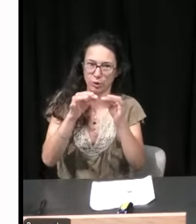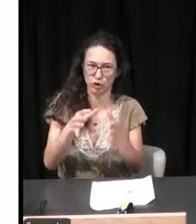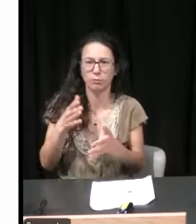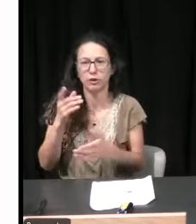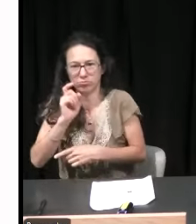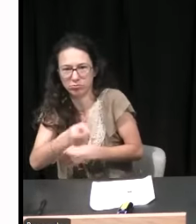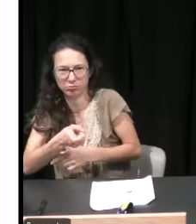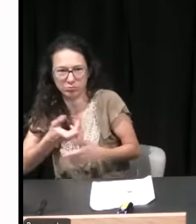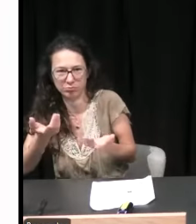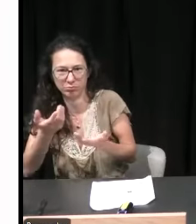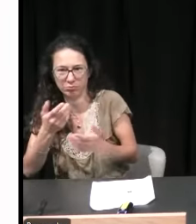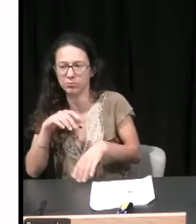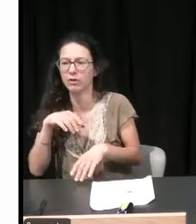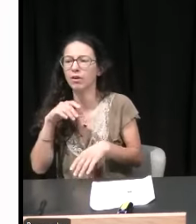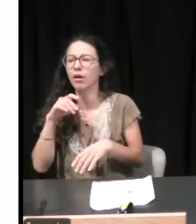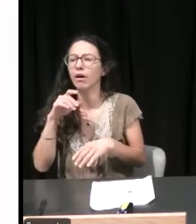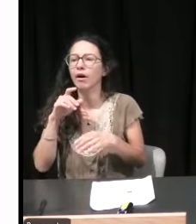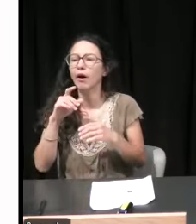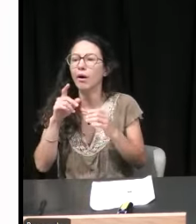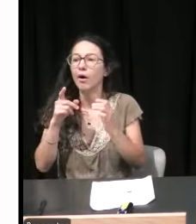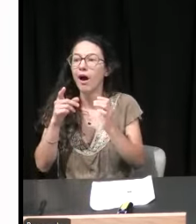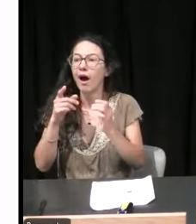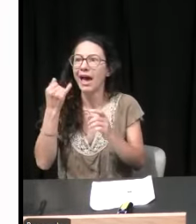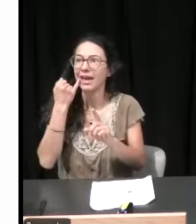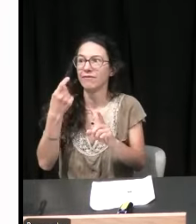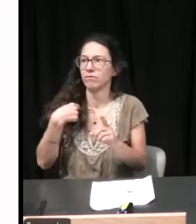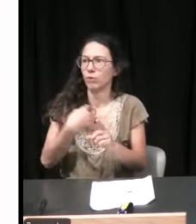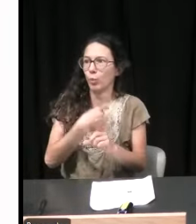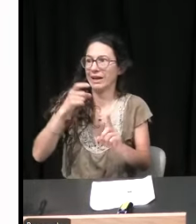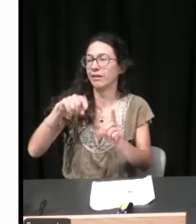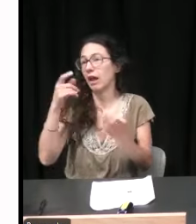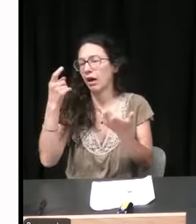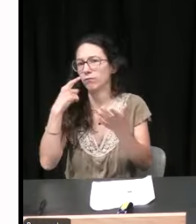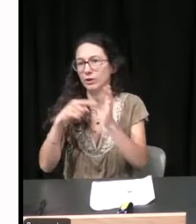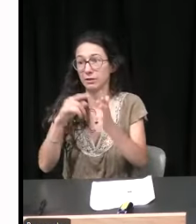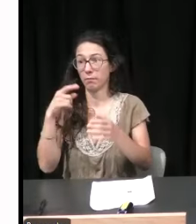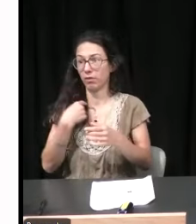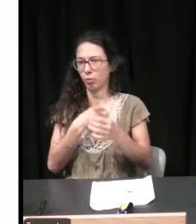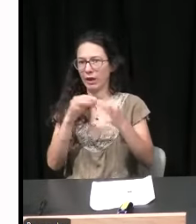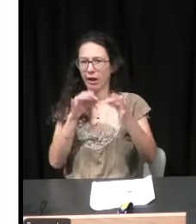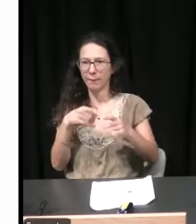um when we ask for Access for an interpreter to be brought into a situation provide it instead